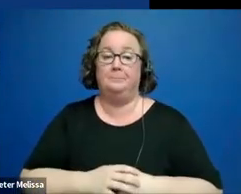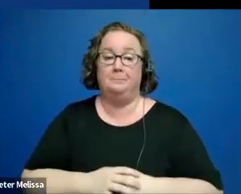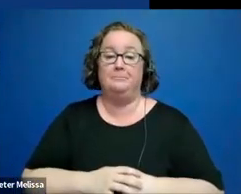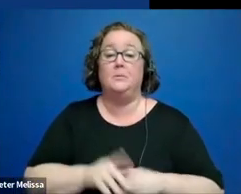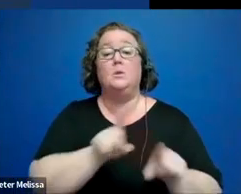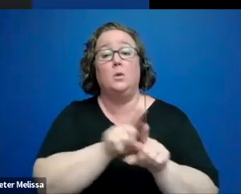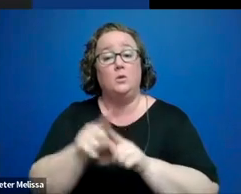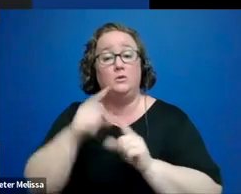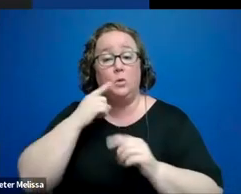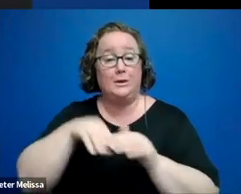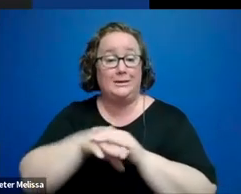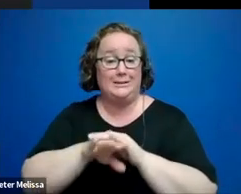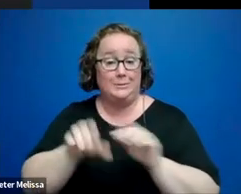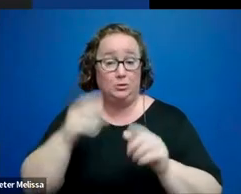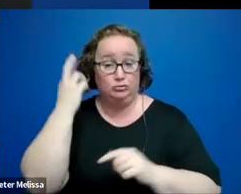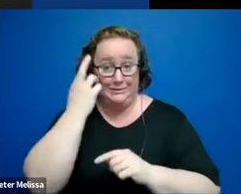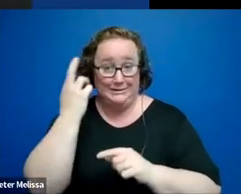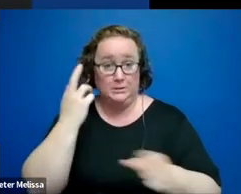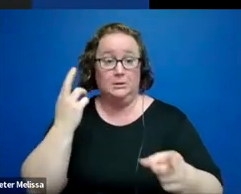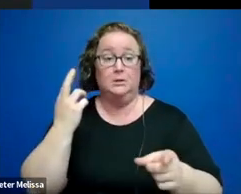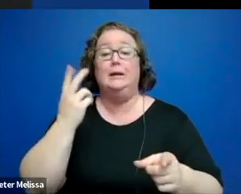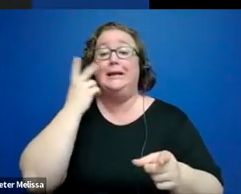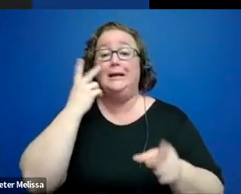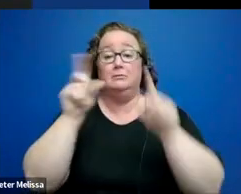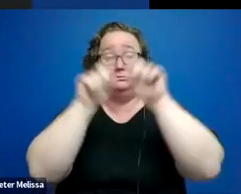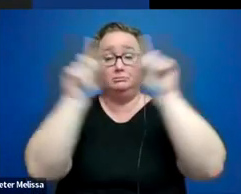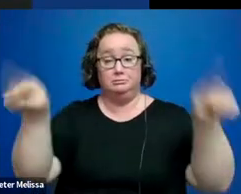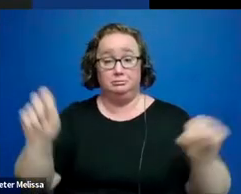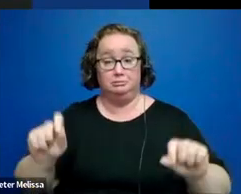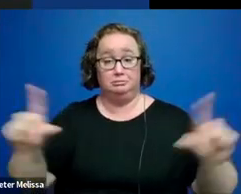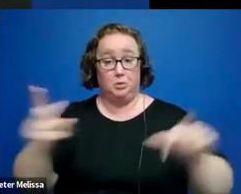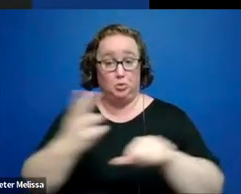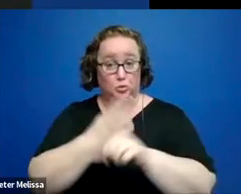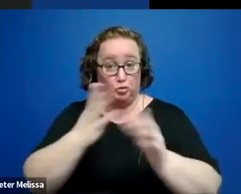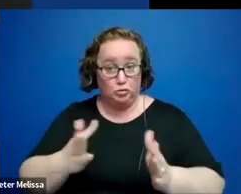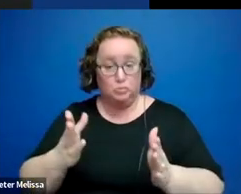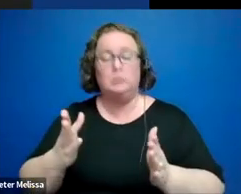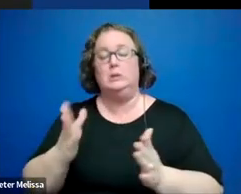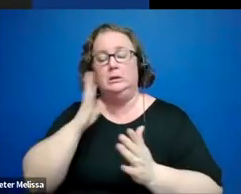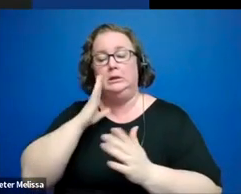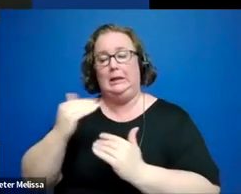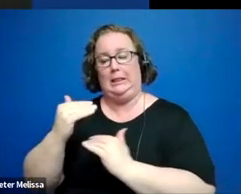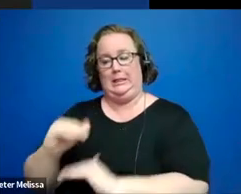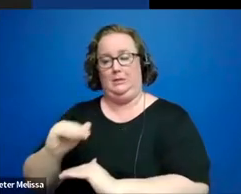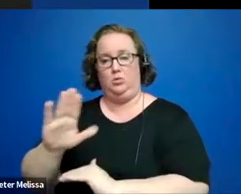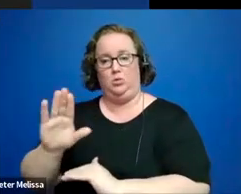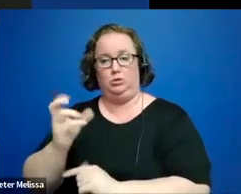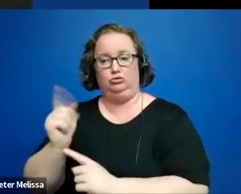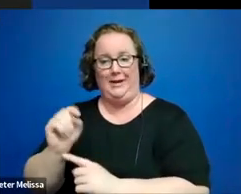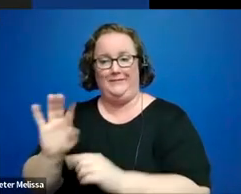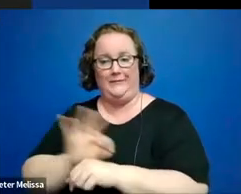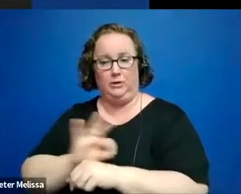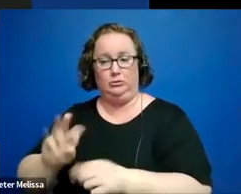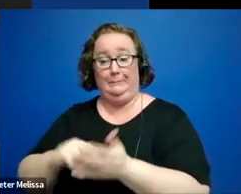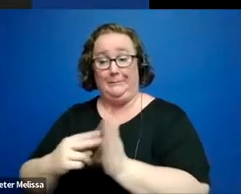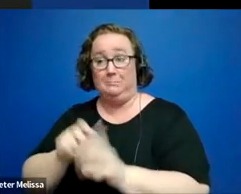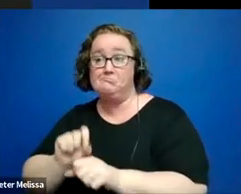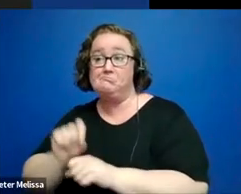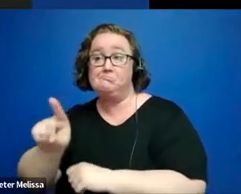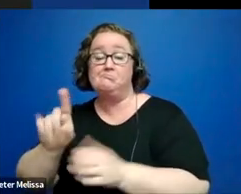for our screen reader user attendees, we have limited the chat so that you can only message the hosts and the panelists,